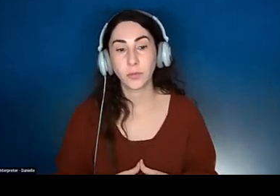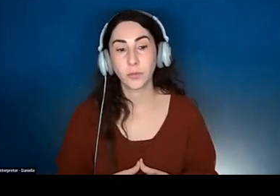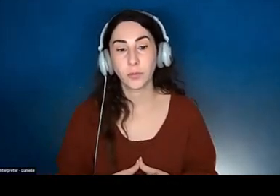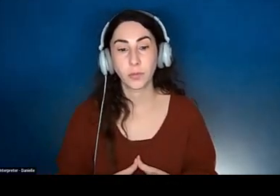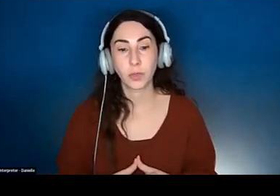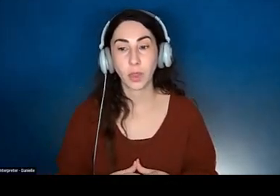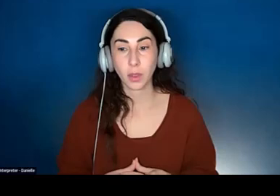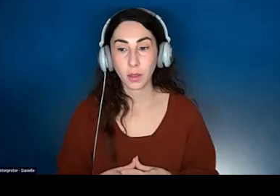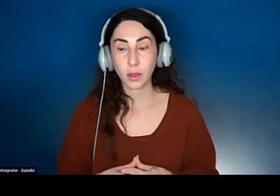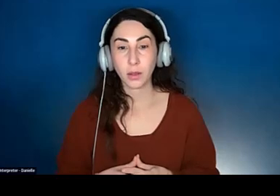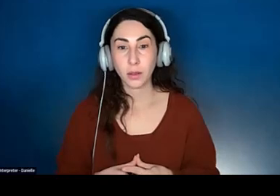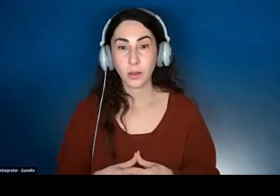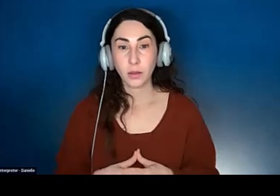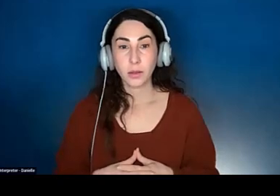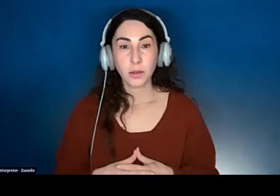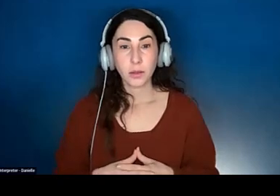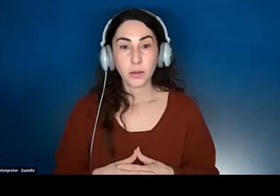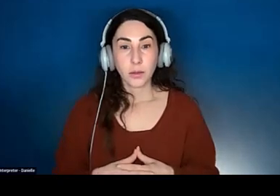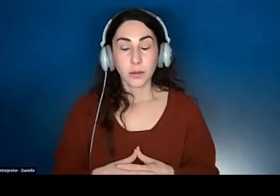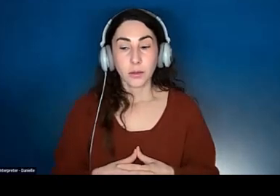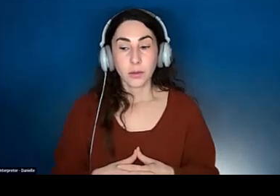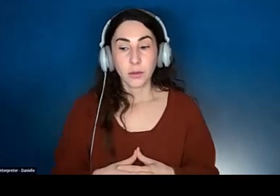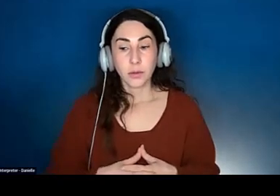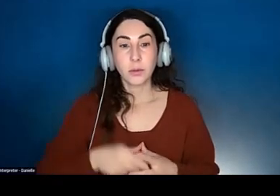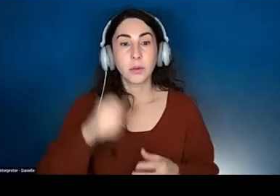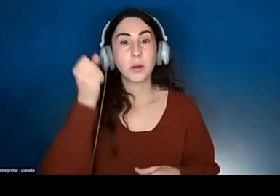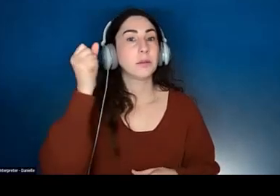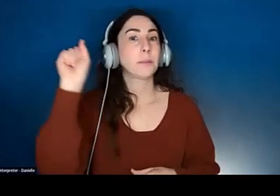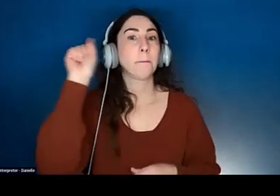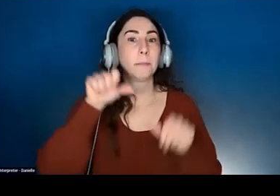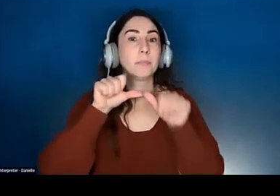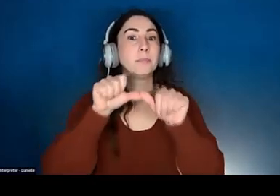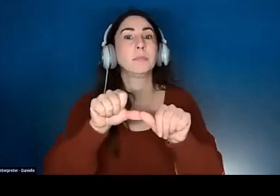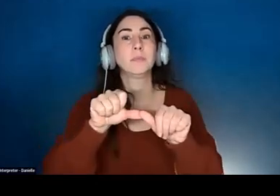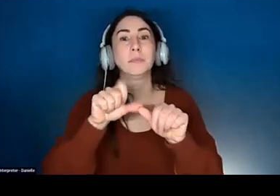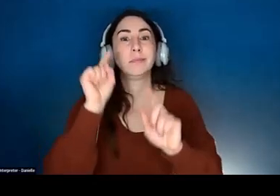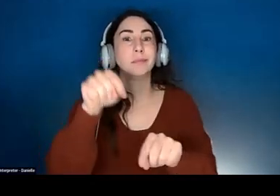was continuing to protest outside of HHS and meet